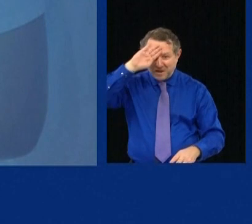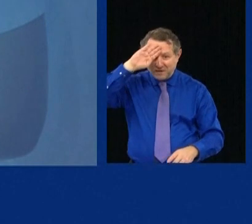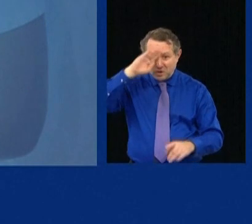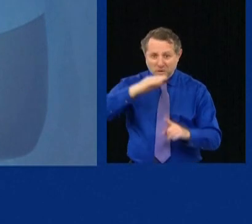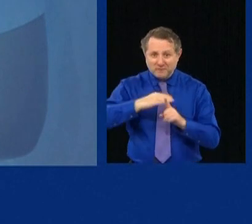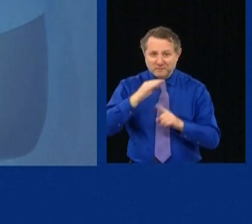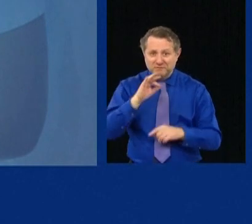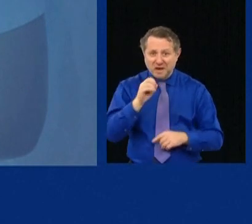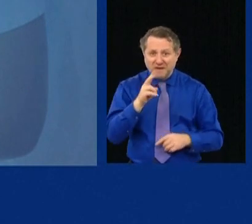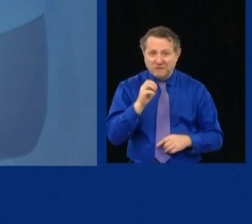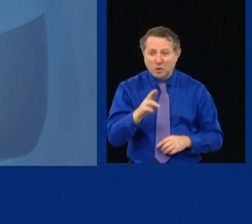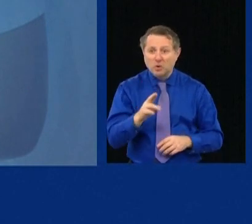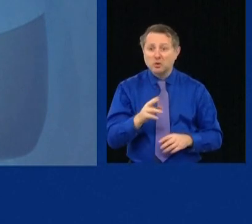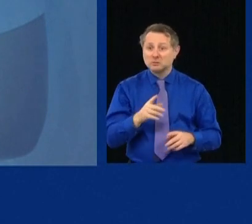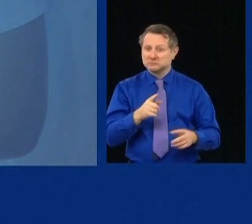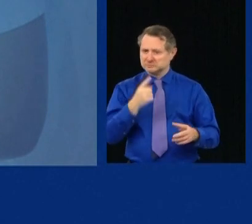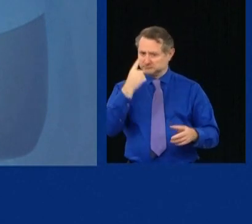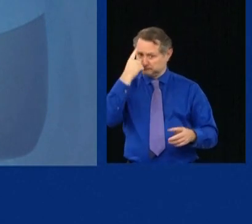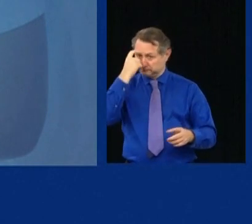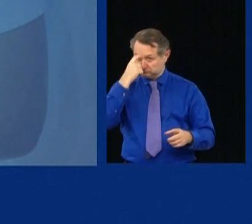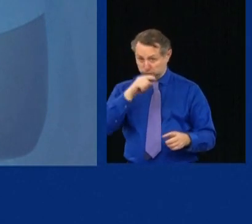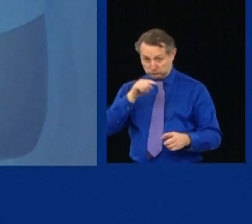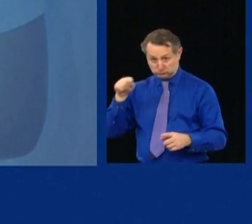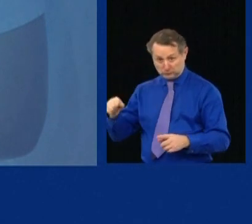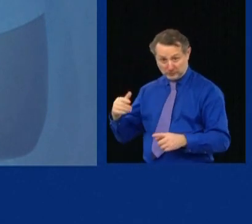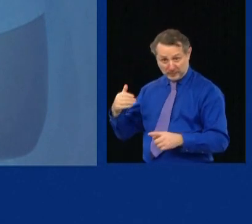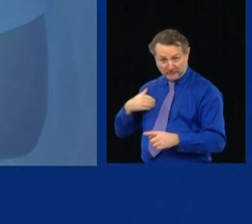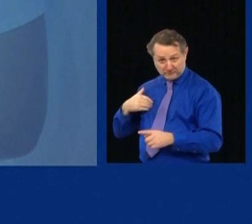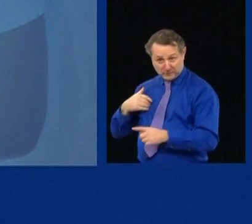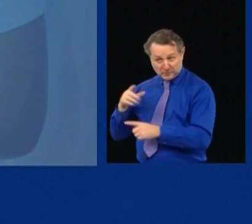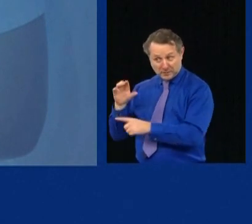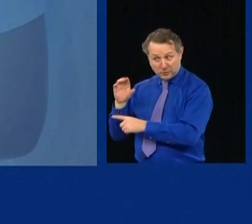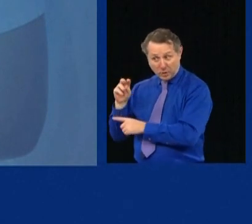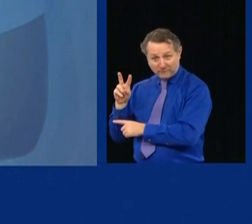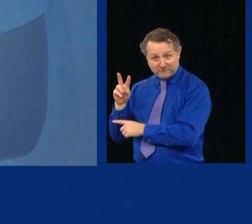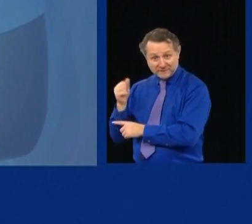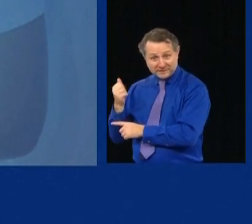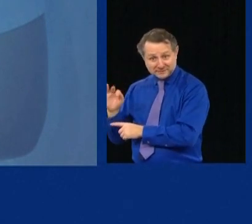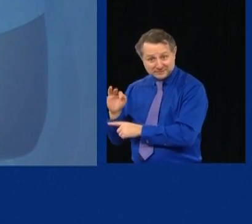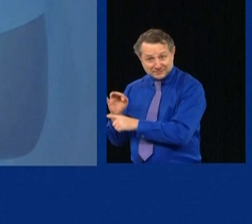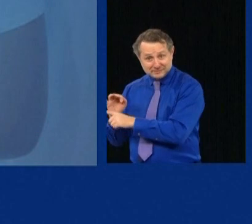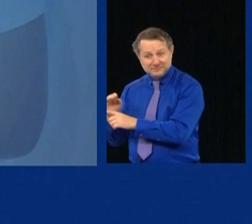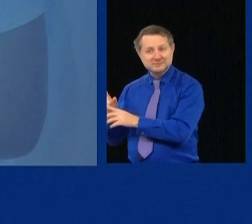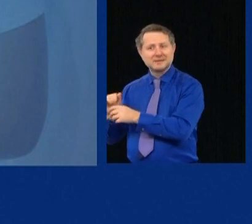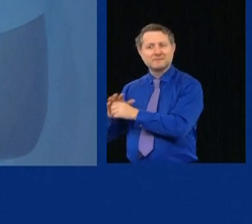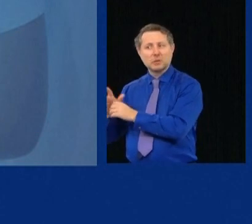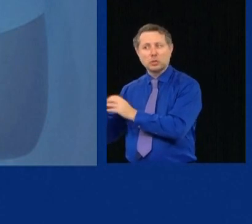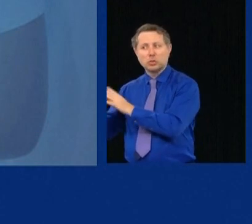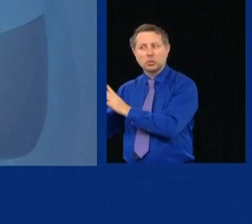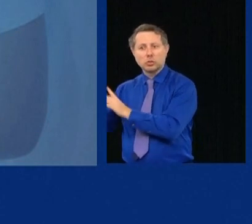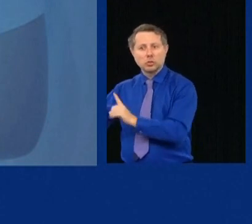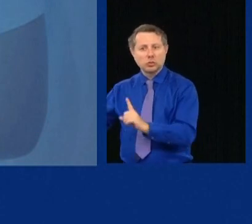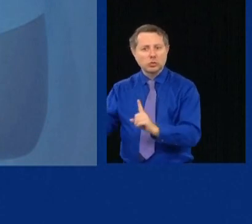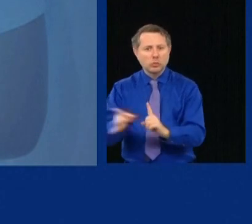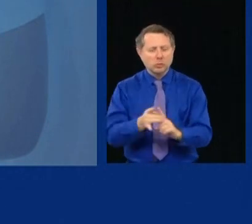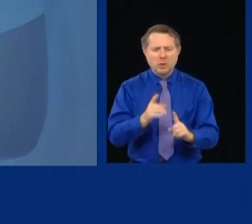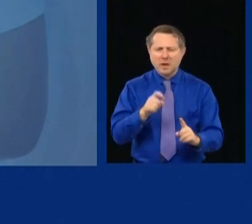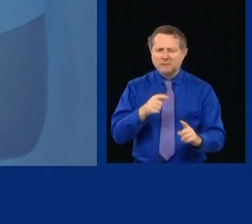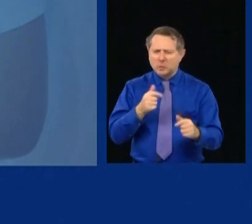FEVER WHO YOU THINK MAY HAVE BEEN EXPOSED TO THE COVID VIRUS, A PERSON WHO HAD THE VIRUS OR